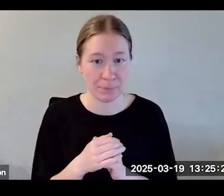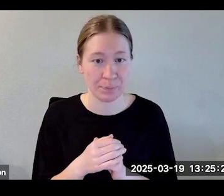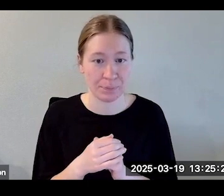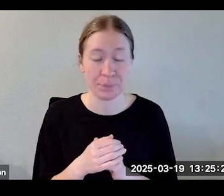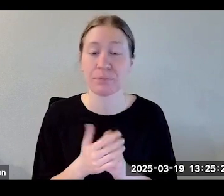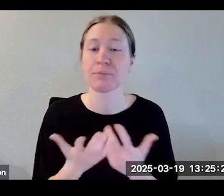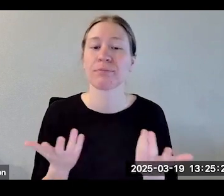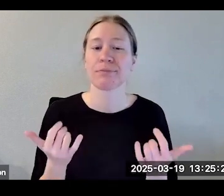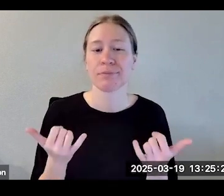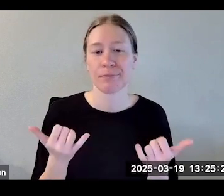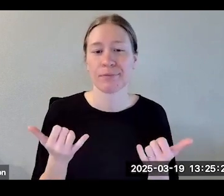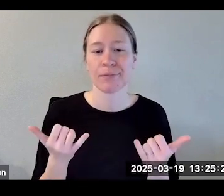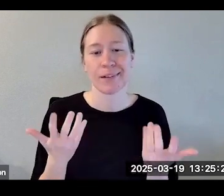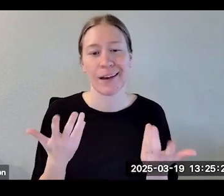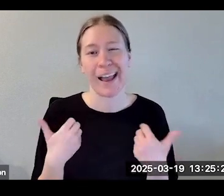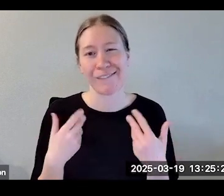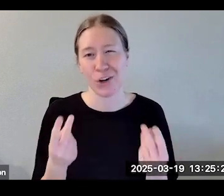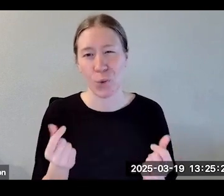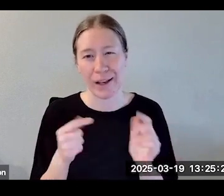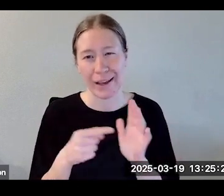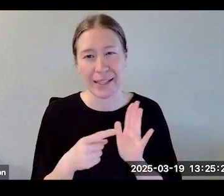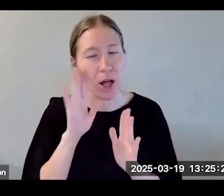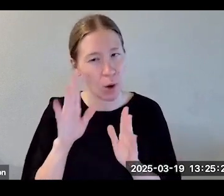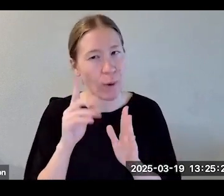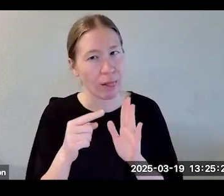And then we just have a quick example, which I'll show you all later.